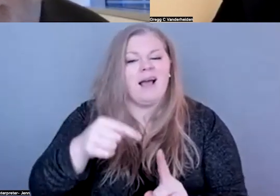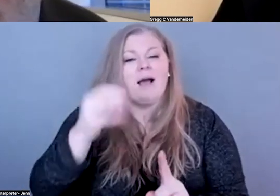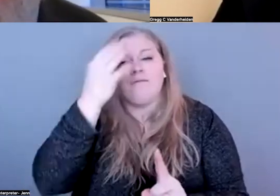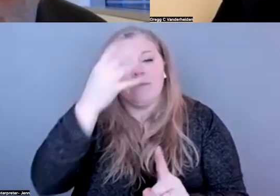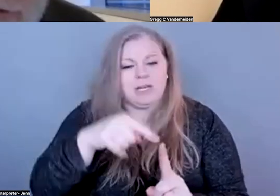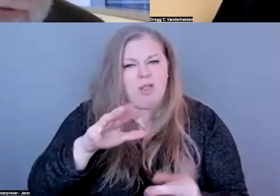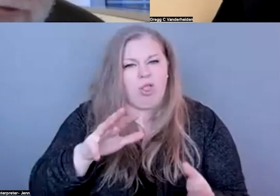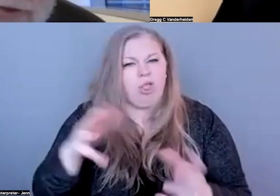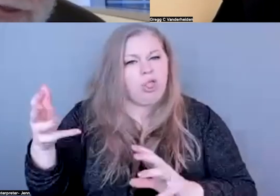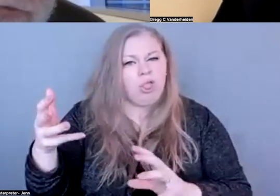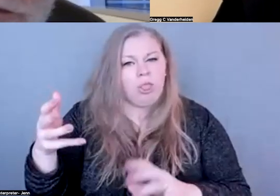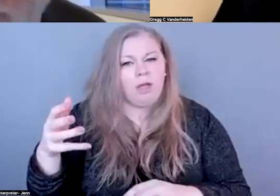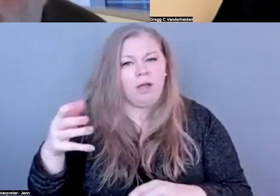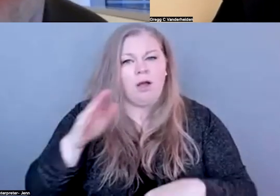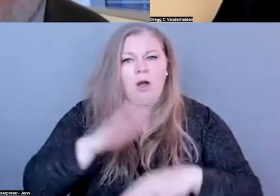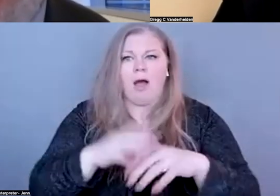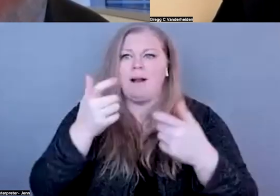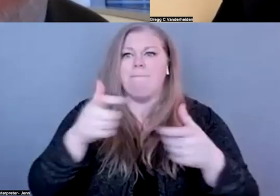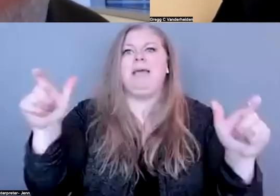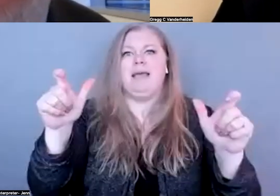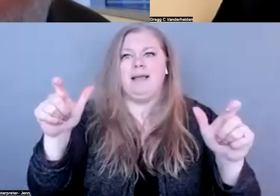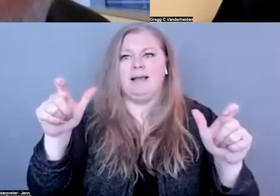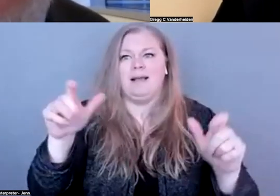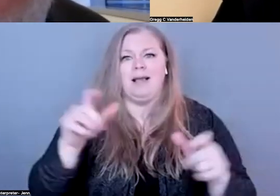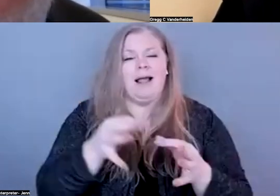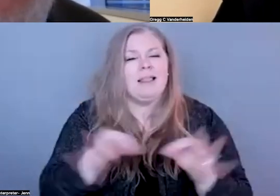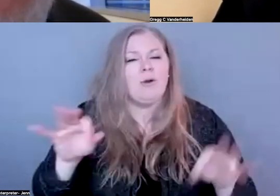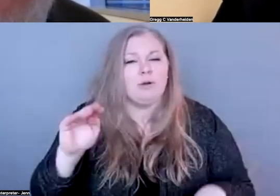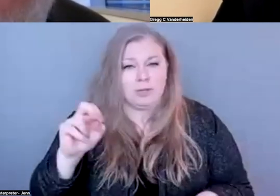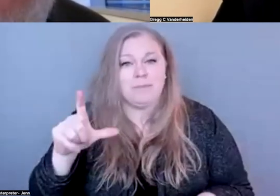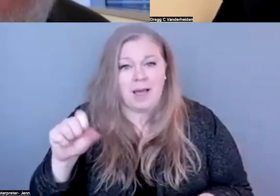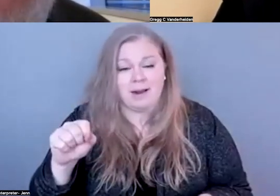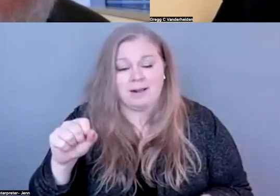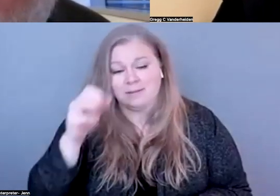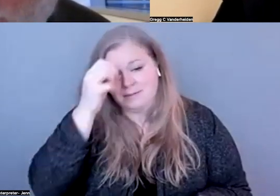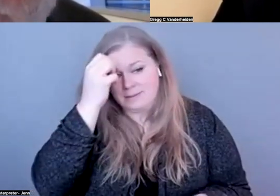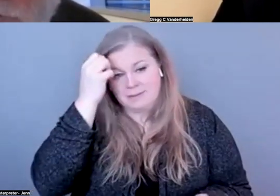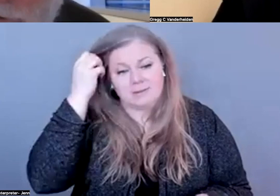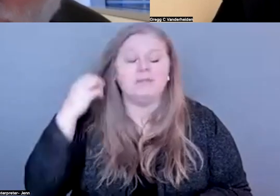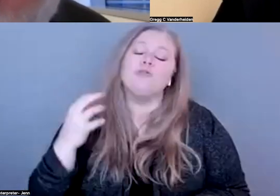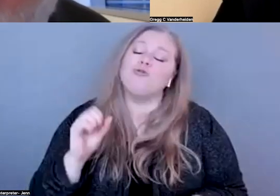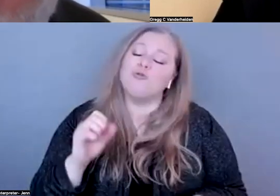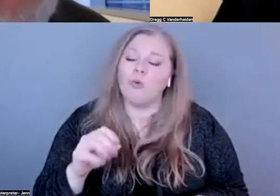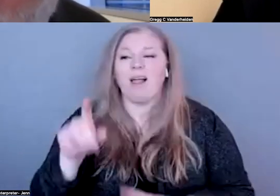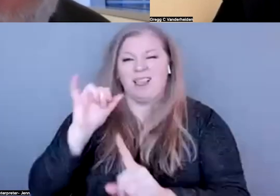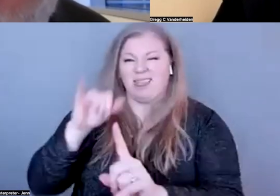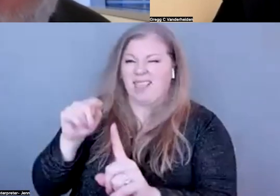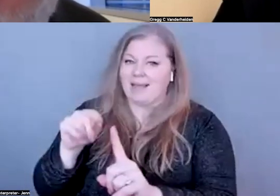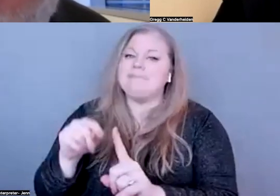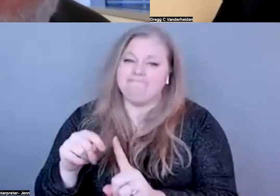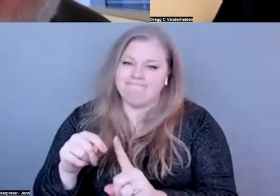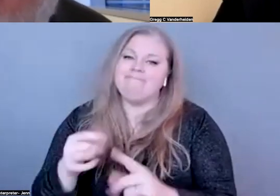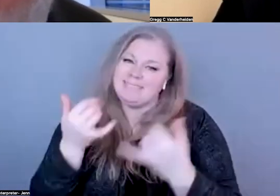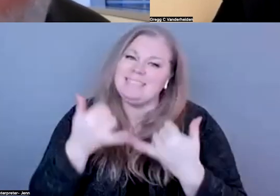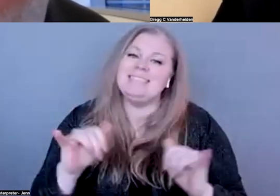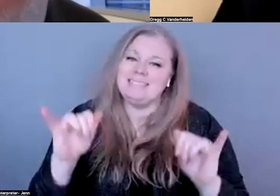use of large-scale language models so that I think still remains a significant problem.